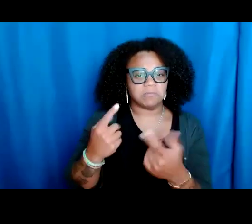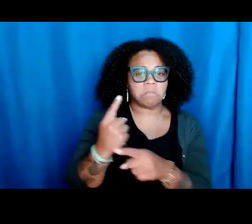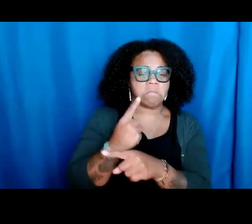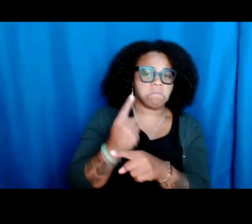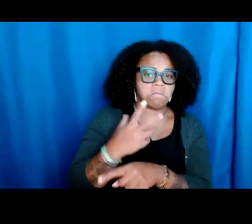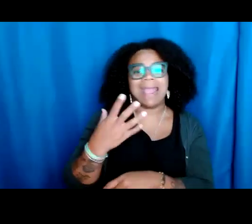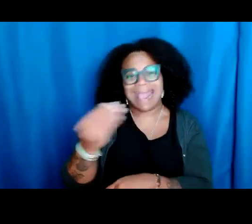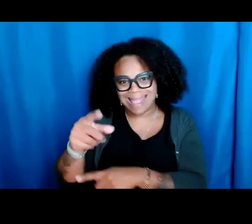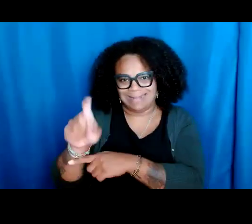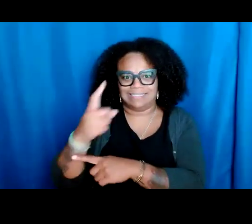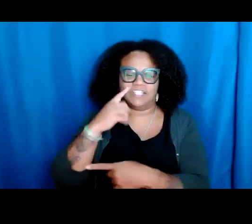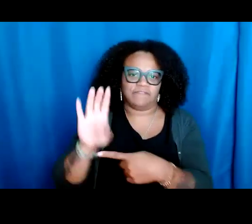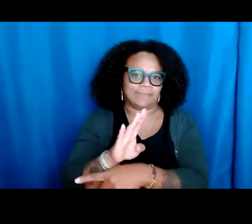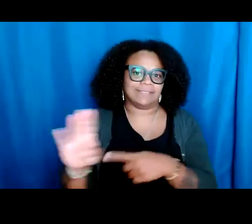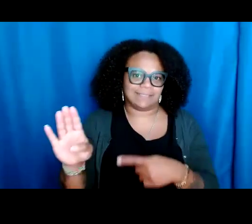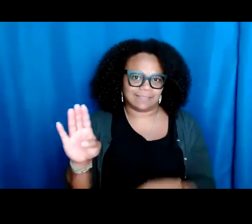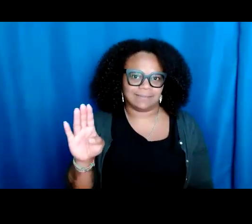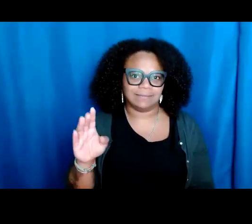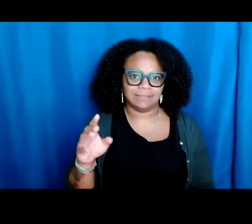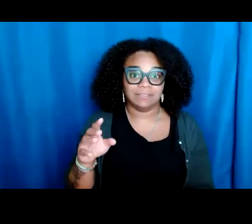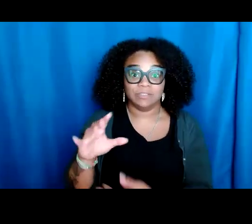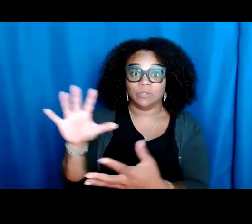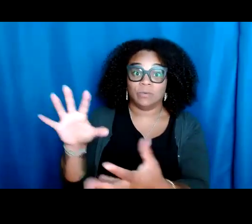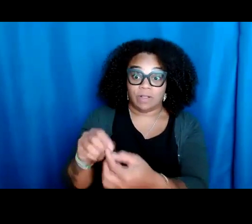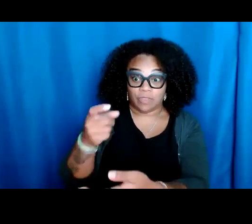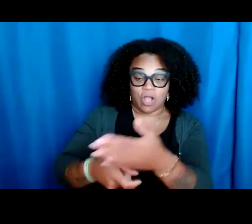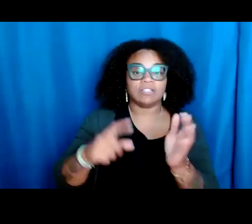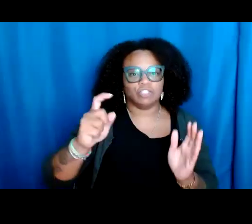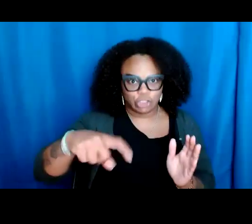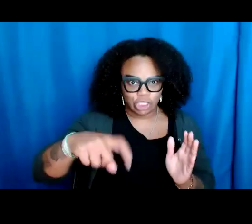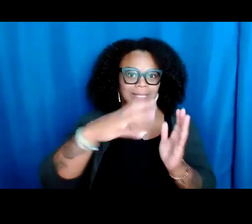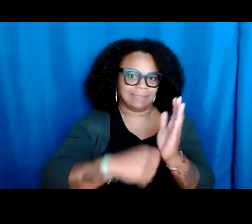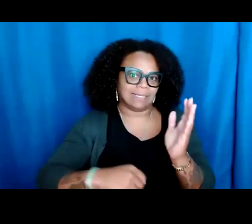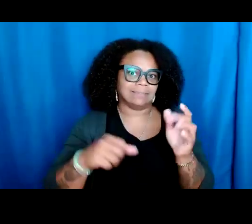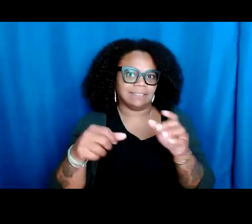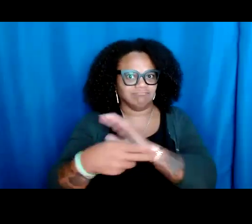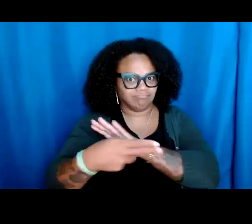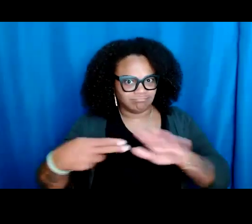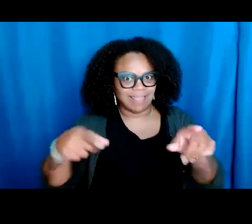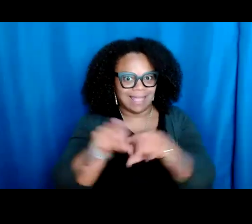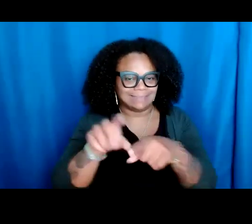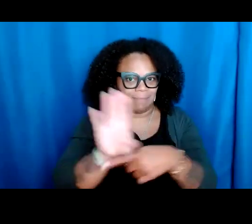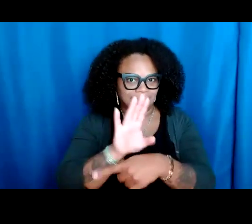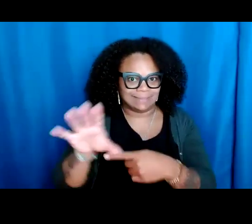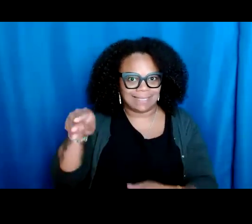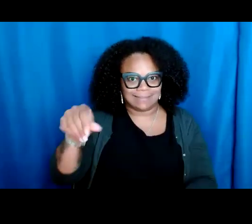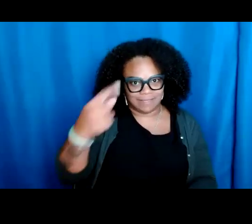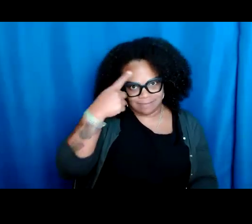his business, and they should be deducted as a business expense on his tax return.